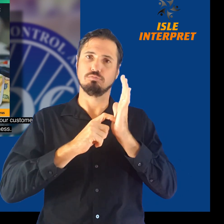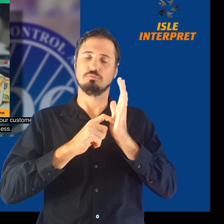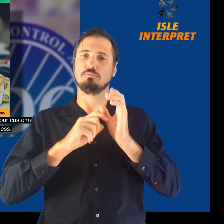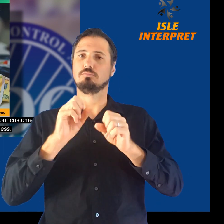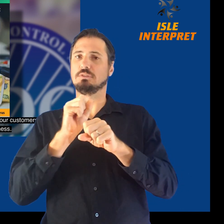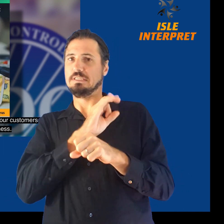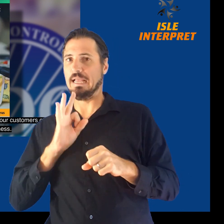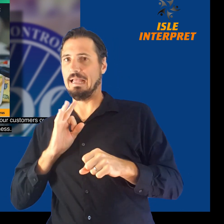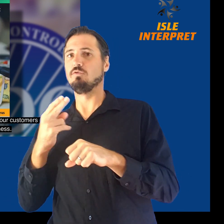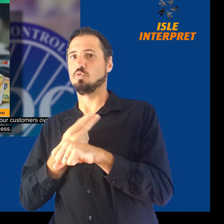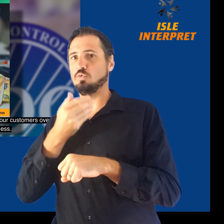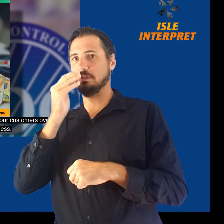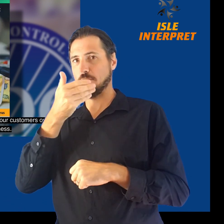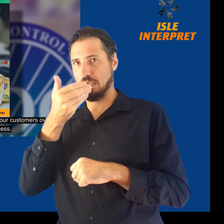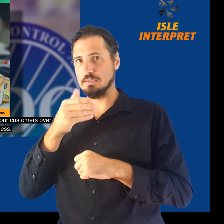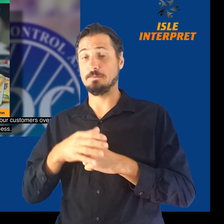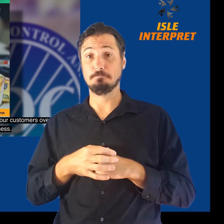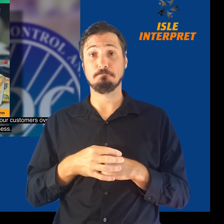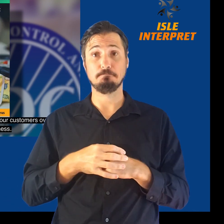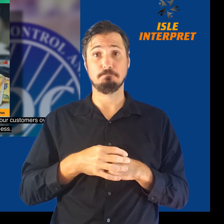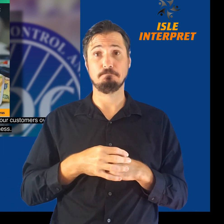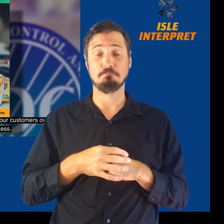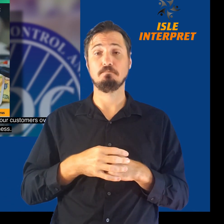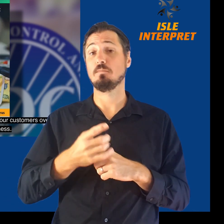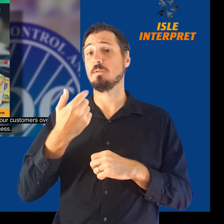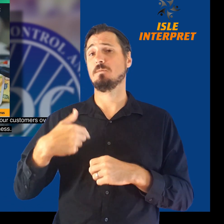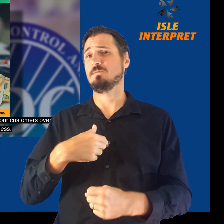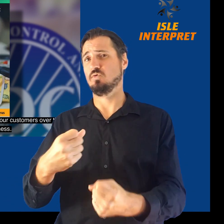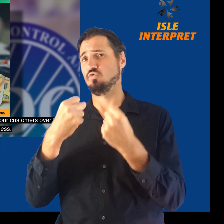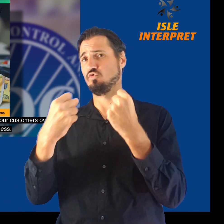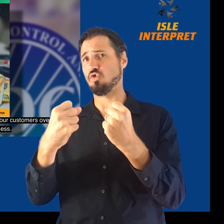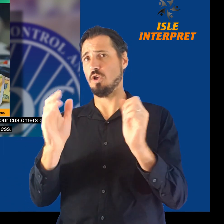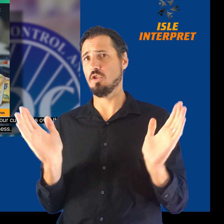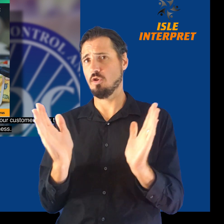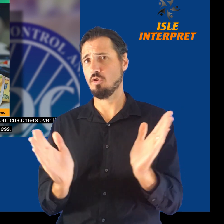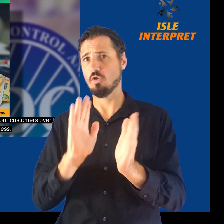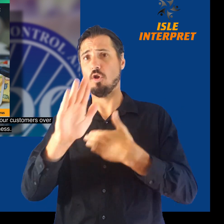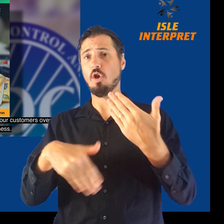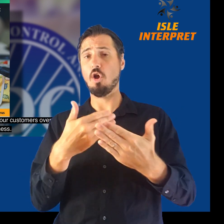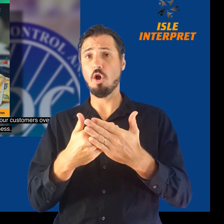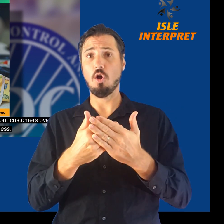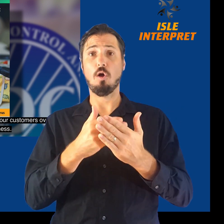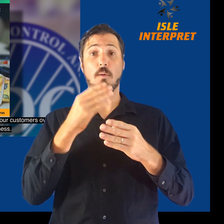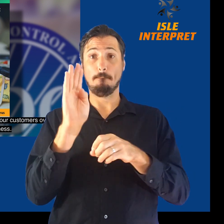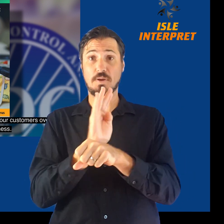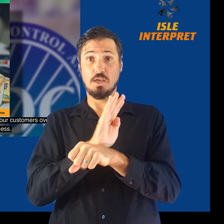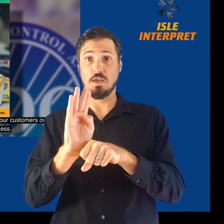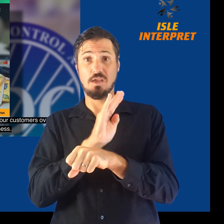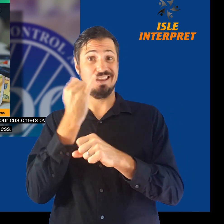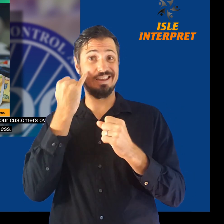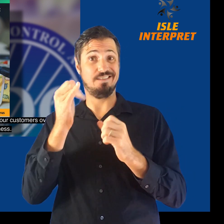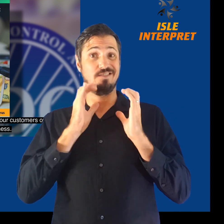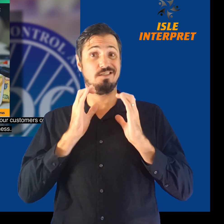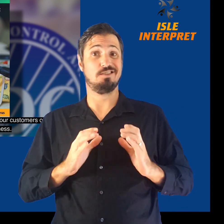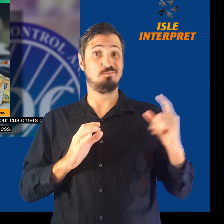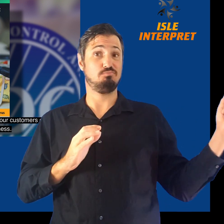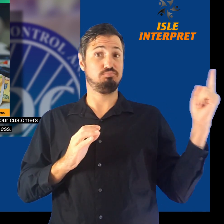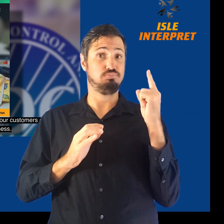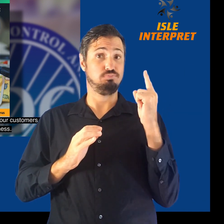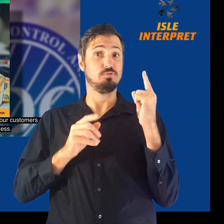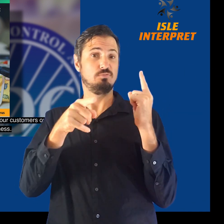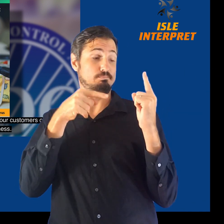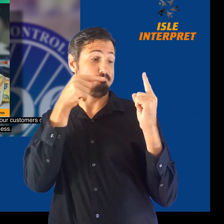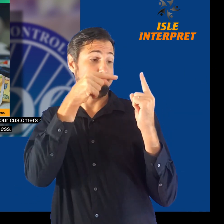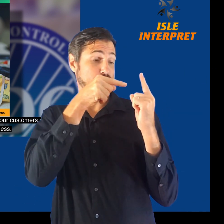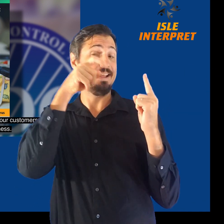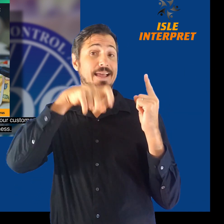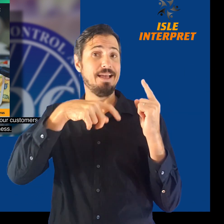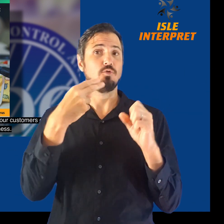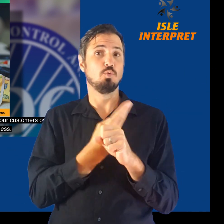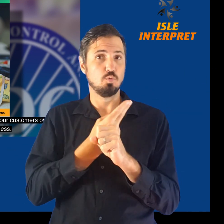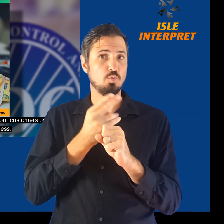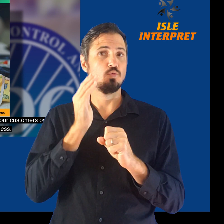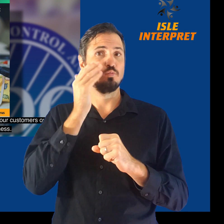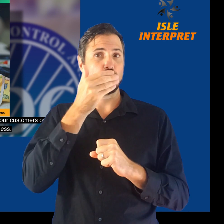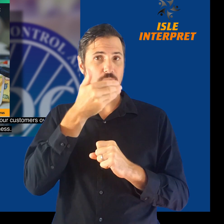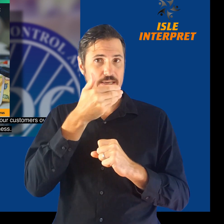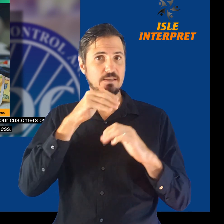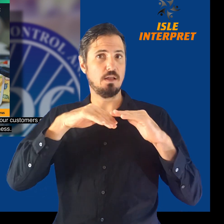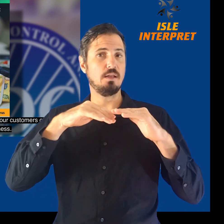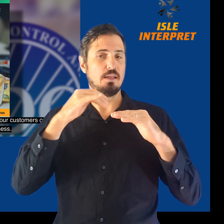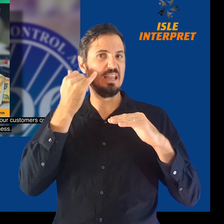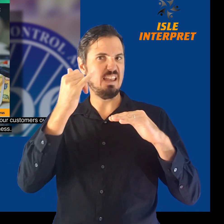We are also strongly urging all public-facing businesses to require your customers over the age of 10 to wear cloth masks to enter your business.